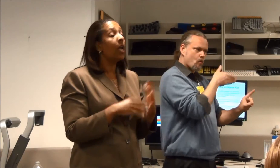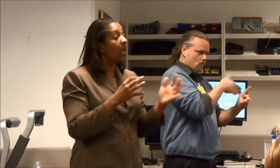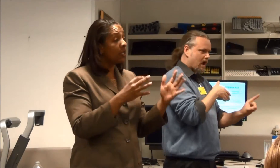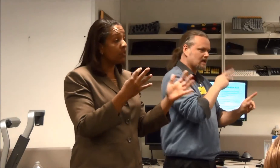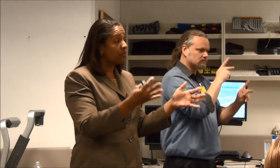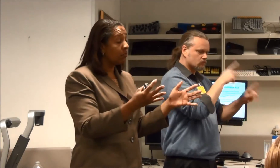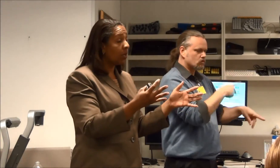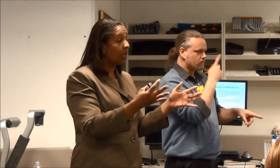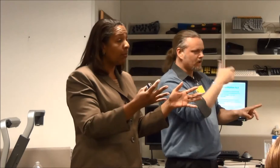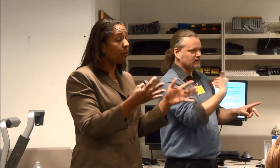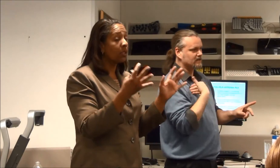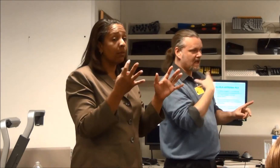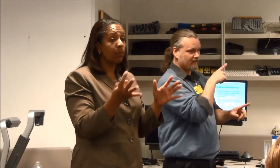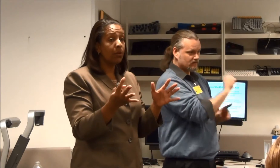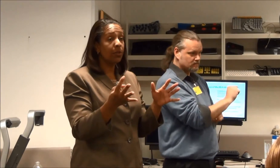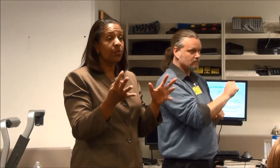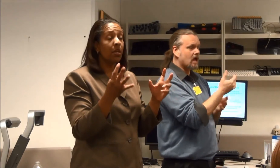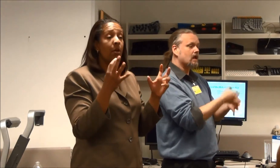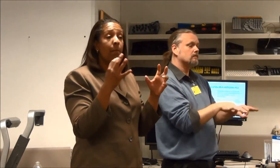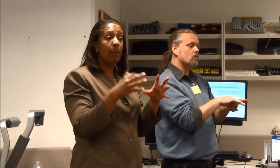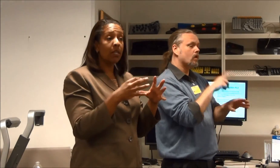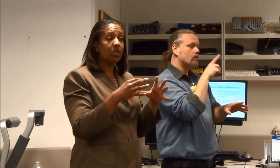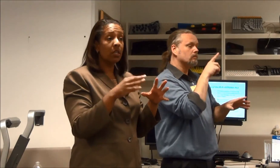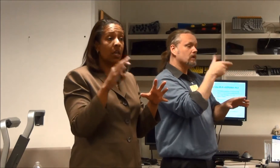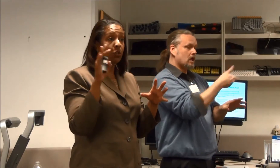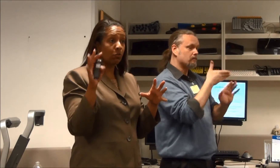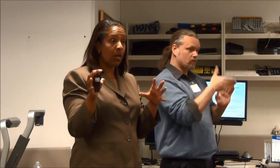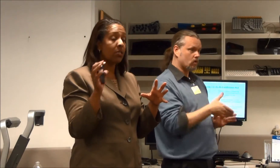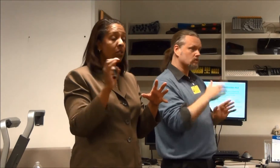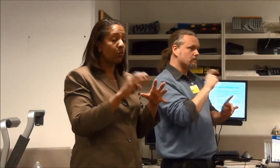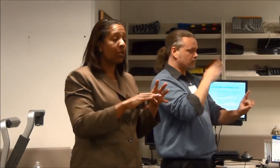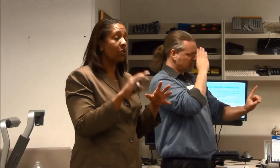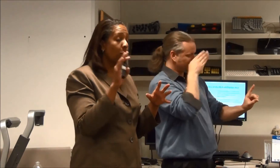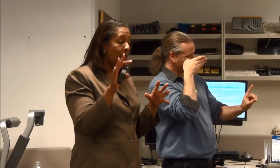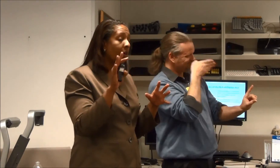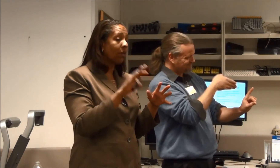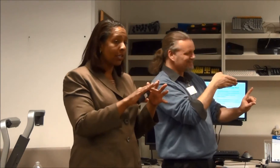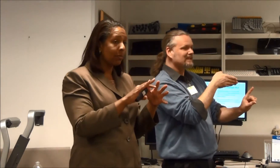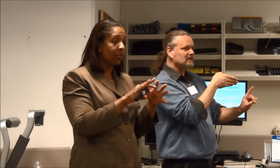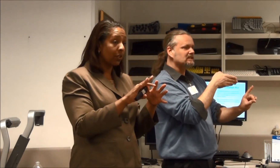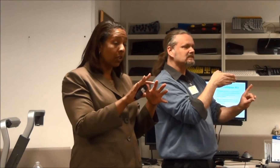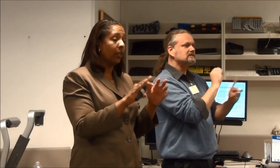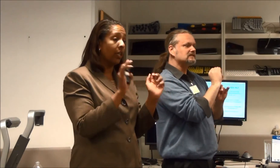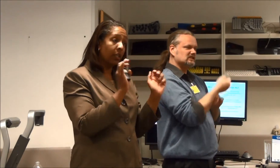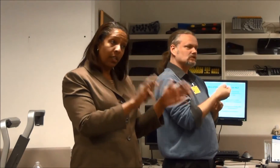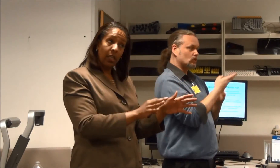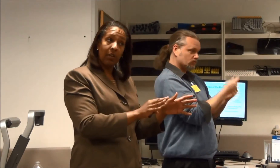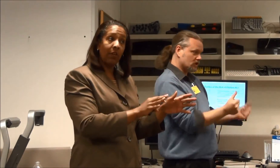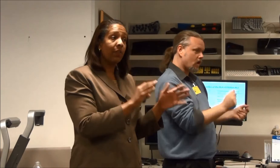And importantly, employers must address situations where harassment is occurring, even if it